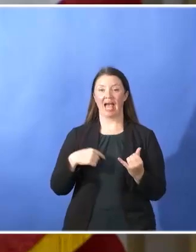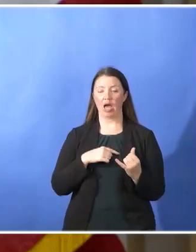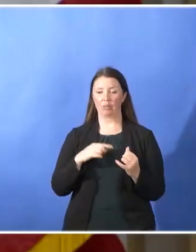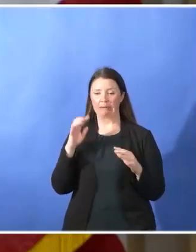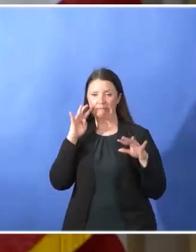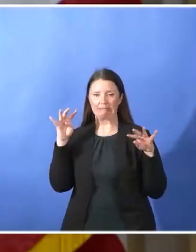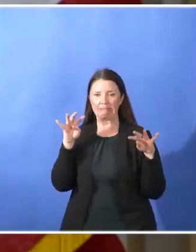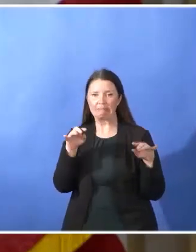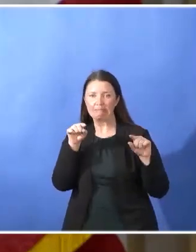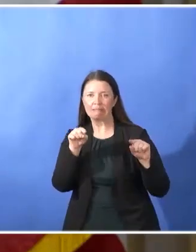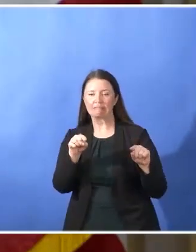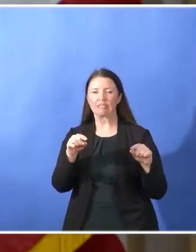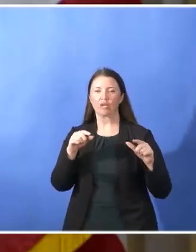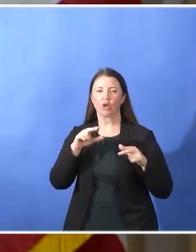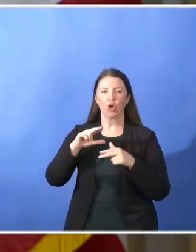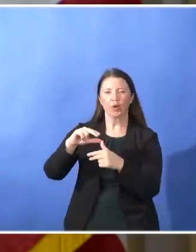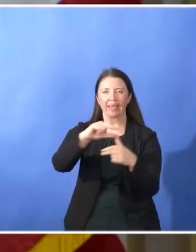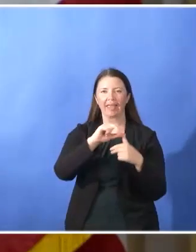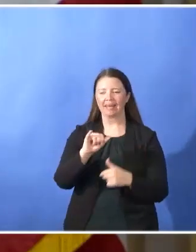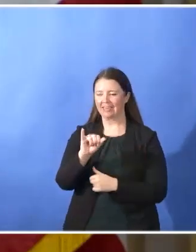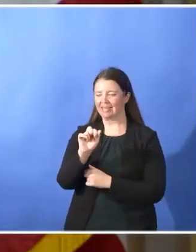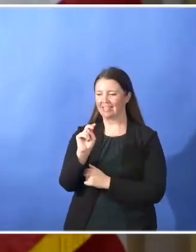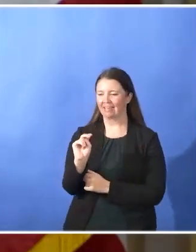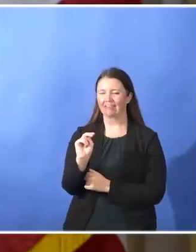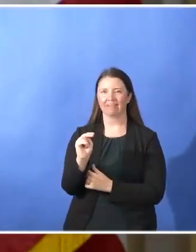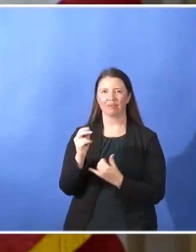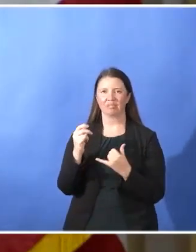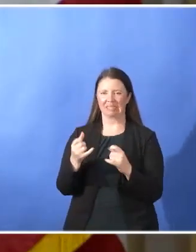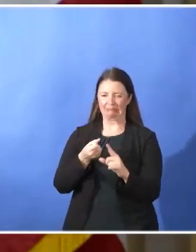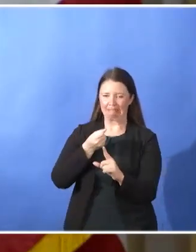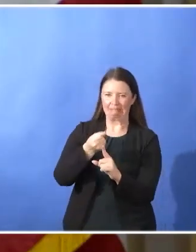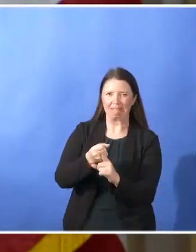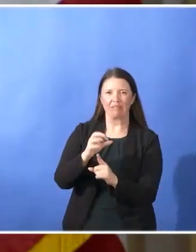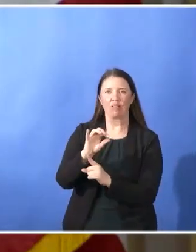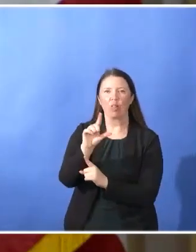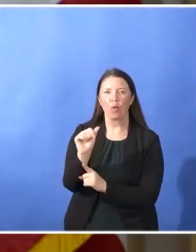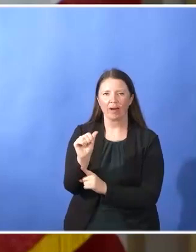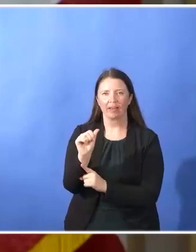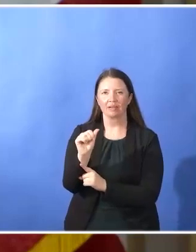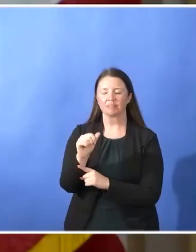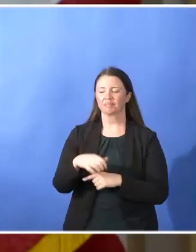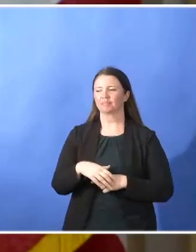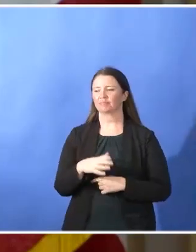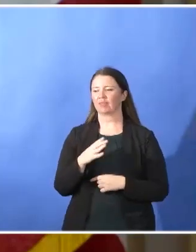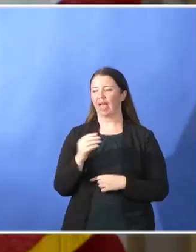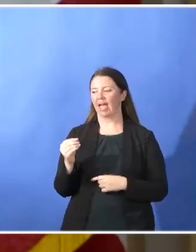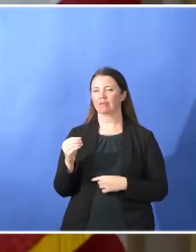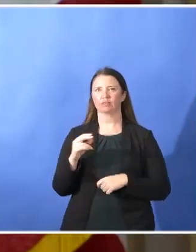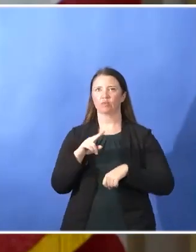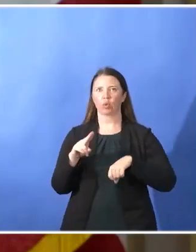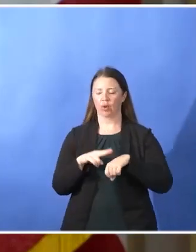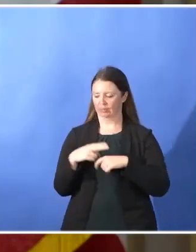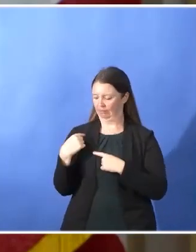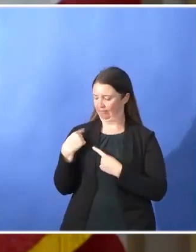ON HURRICANE IAN, WHICH CONTINUES TO BARREL DOWN ON FLORIDA, AND IT HAS ONLY BEEN A FEW DAYS SINCE HURRICANE FIONA